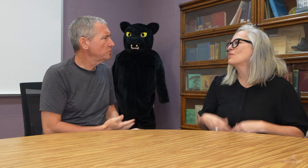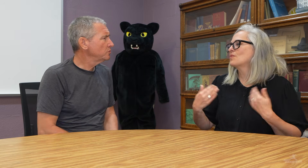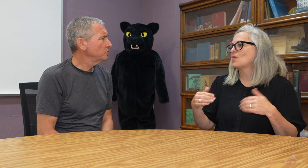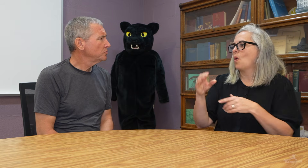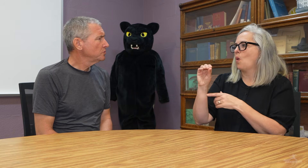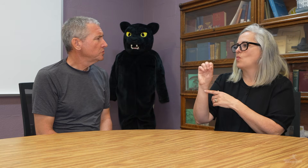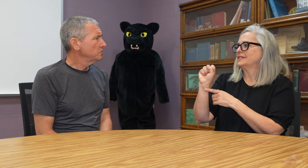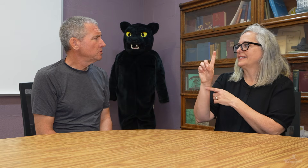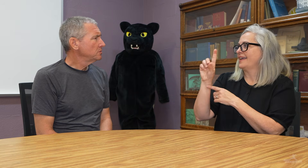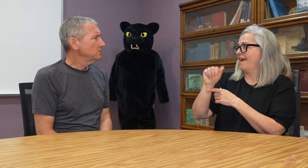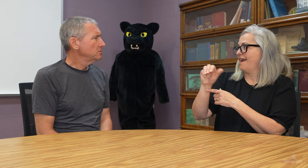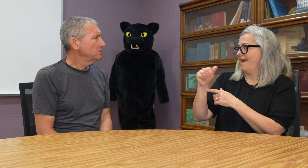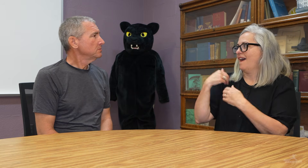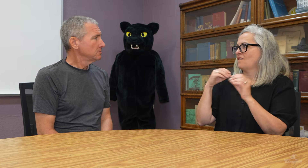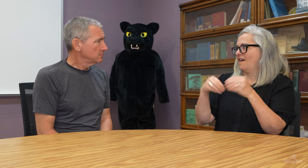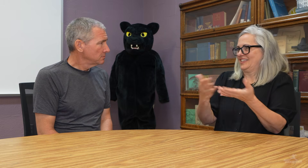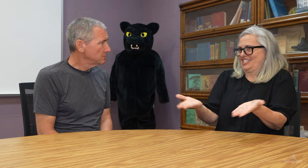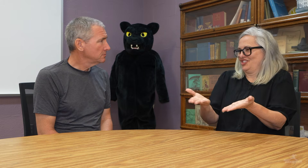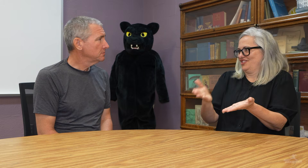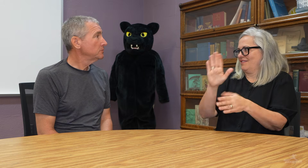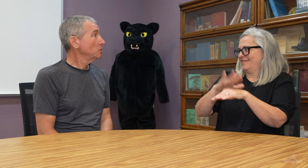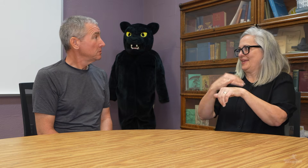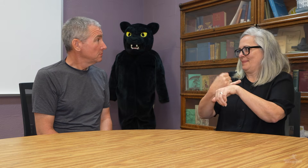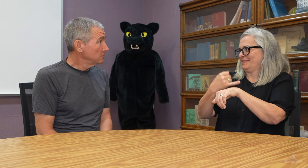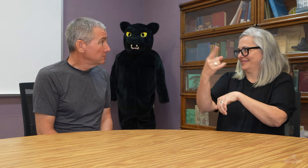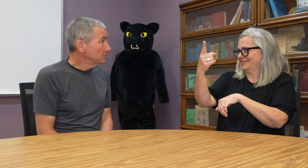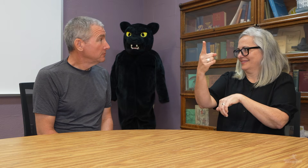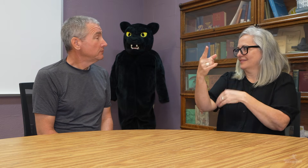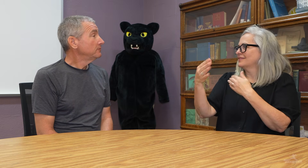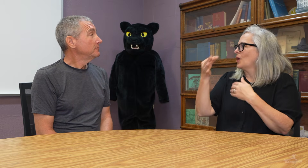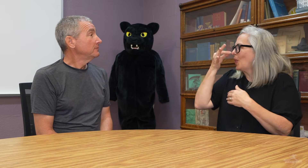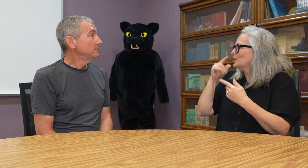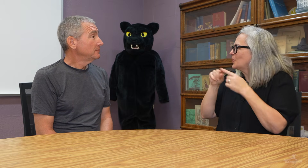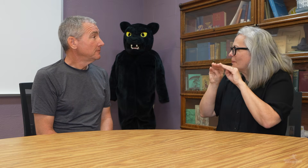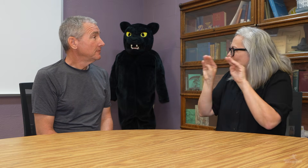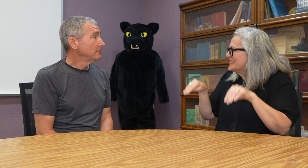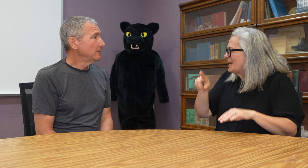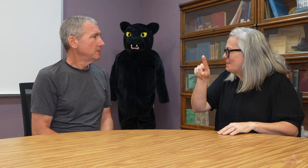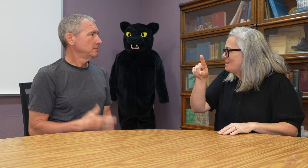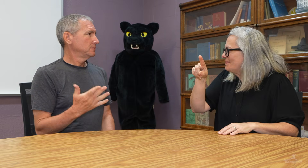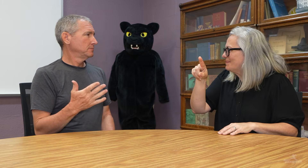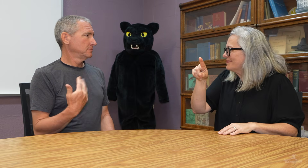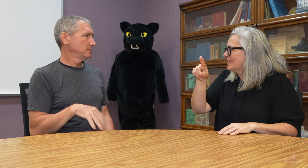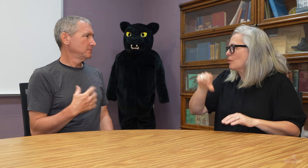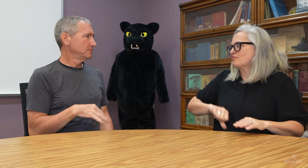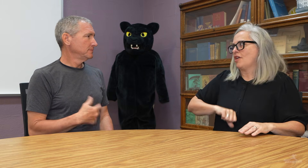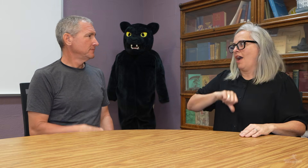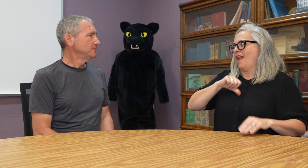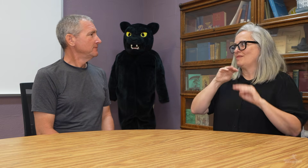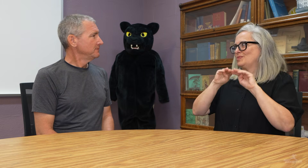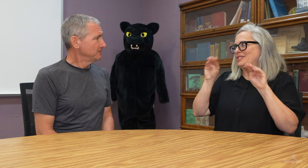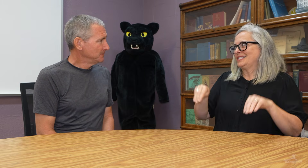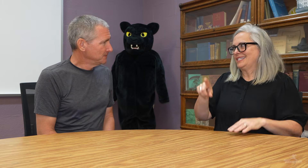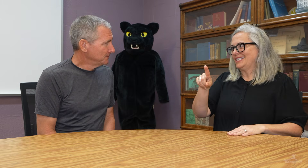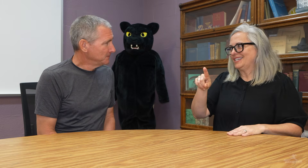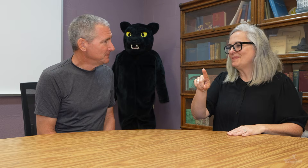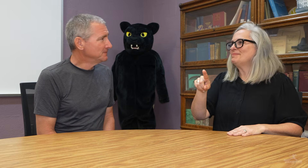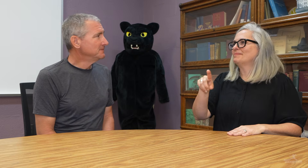OSDAA has an office here on campus, close to our museum. We are very proud of our museum.